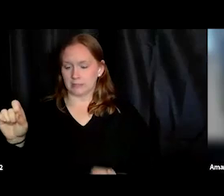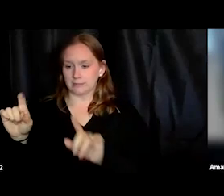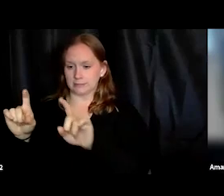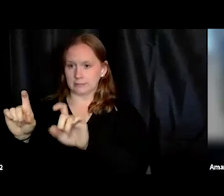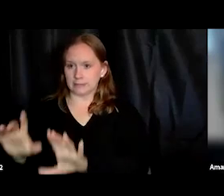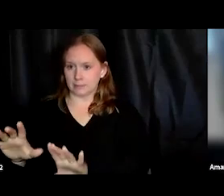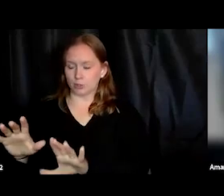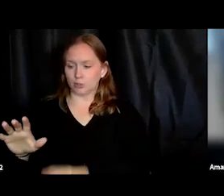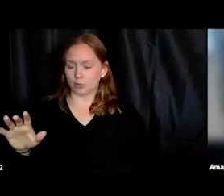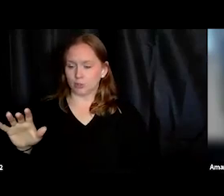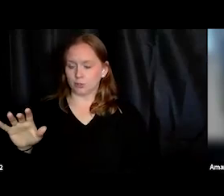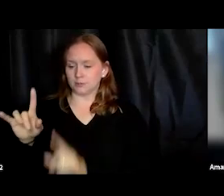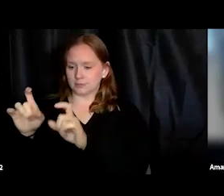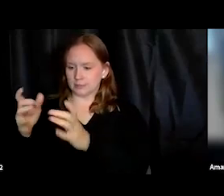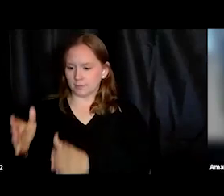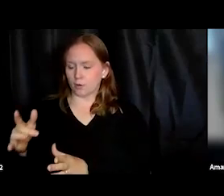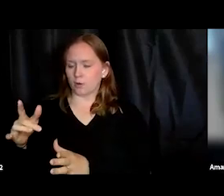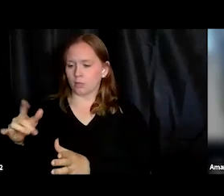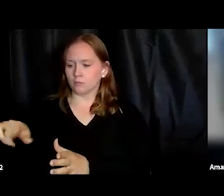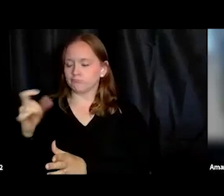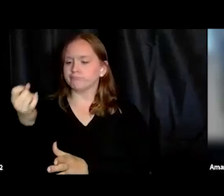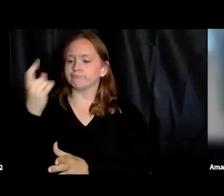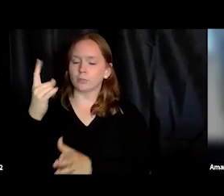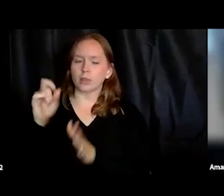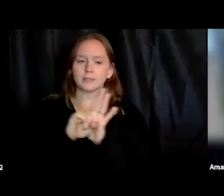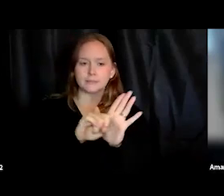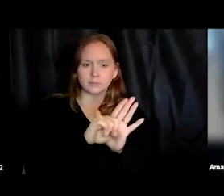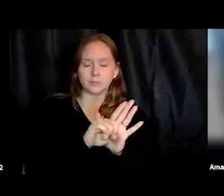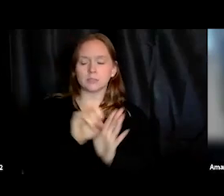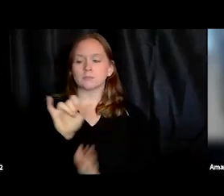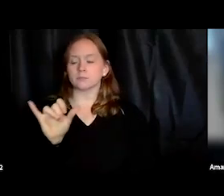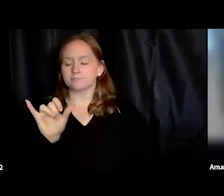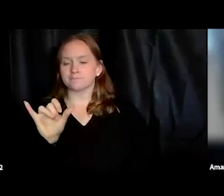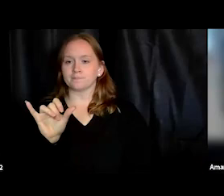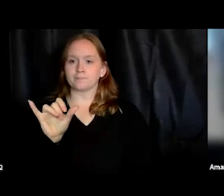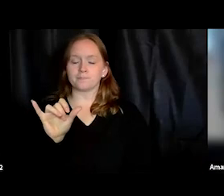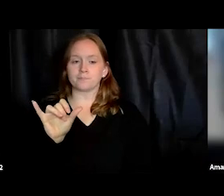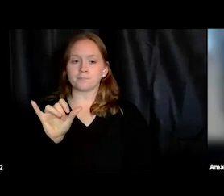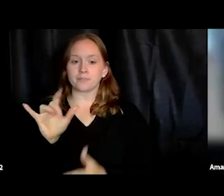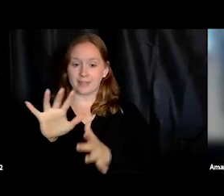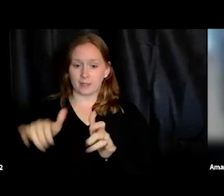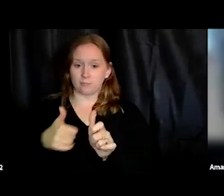understands what symptoms they have and then follow that with details about how those symptoms